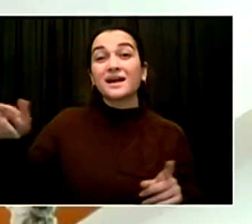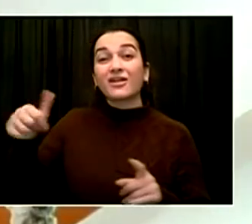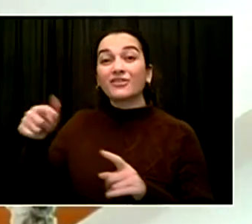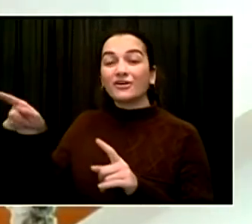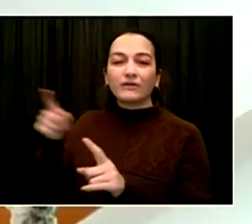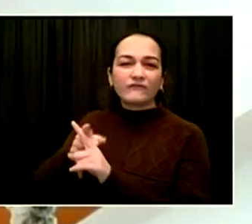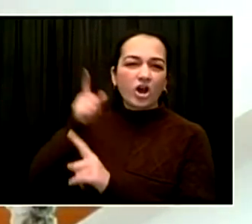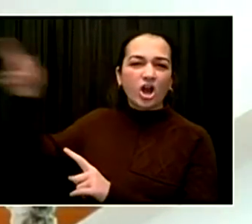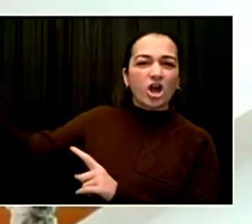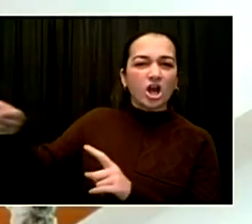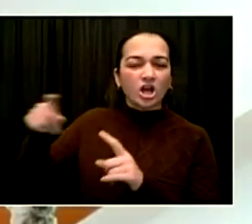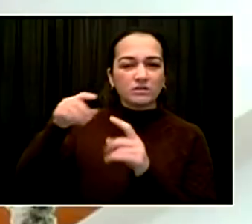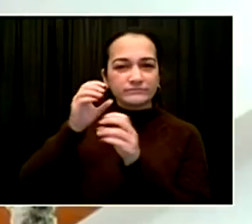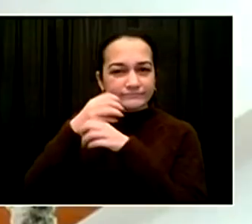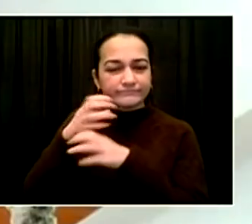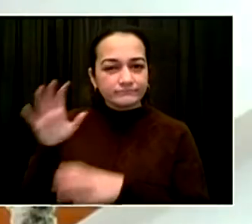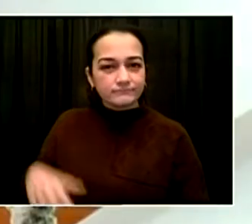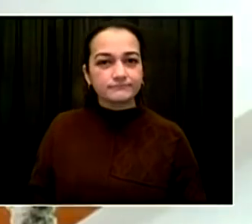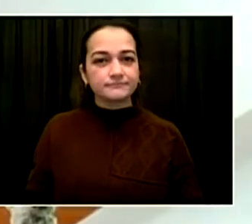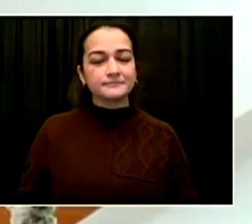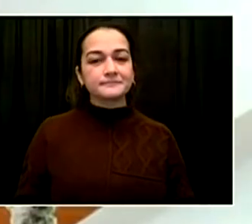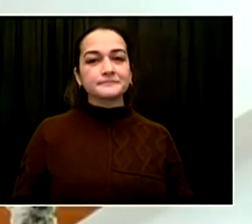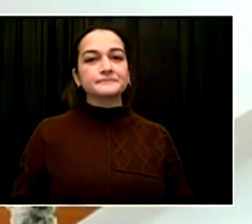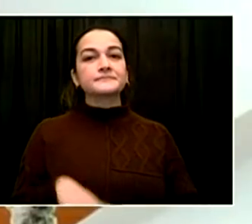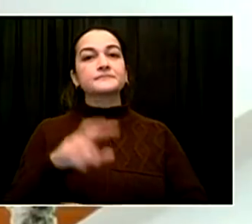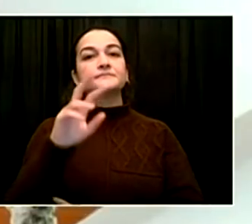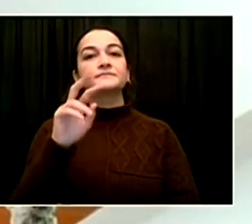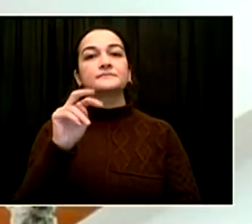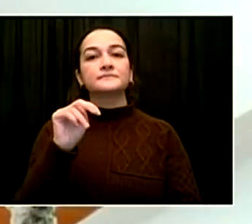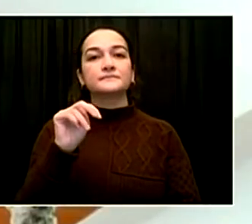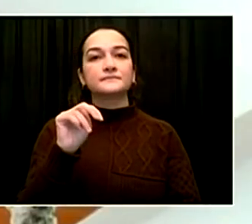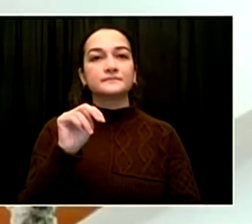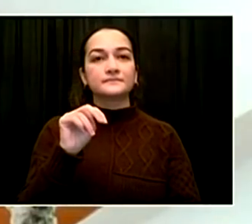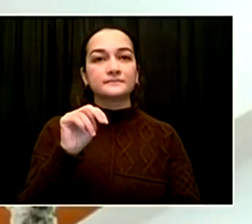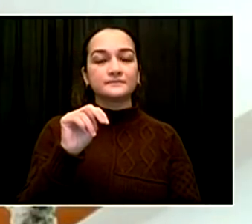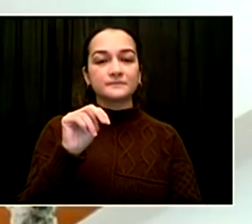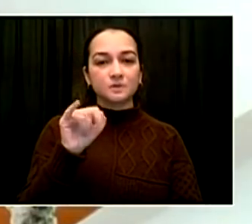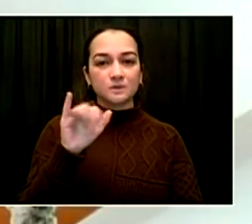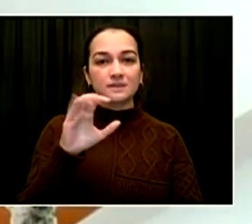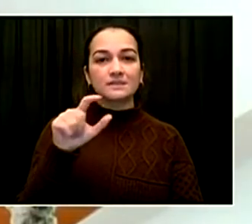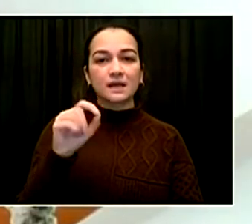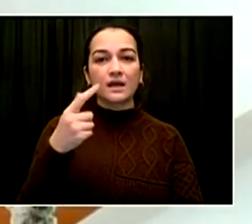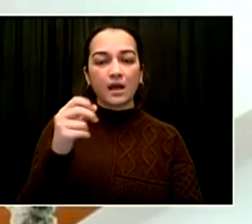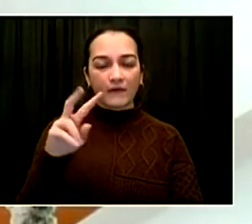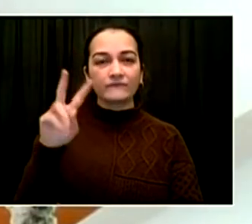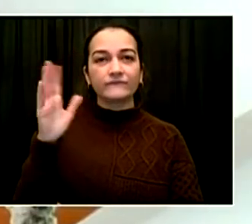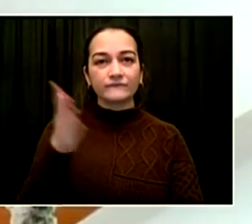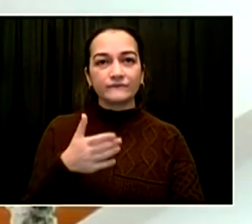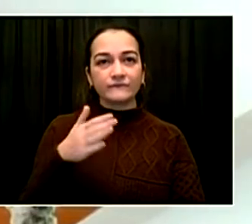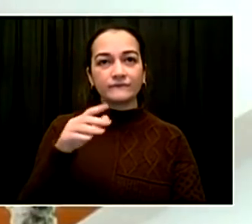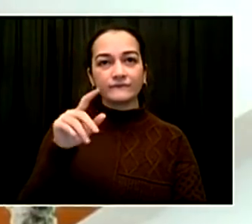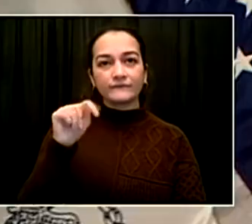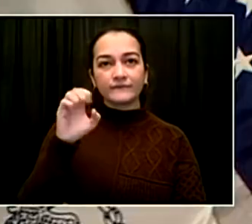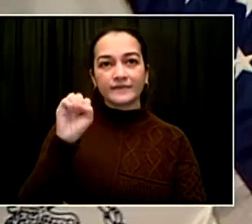ALMOST 70 MOBILE UNITS HAVE RAPID TESTING, PCR TESTING AND